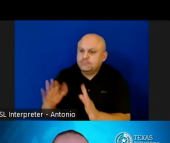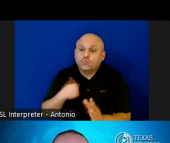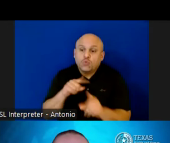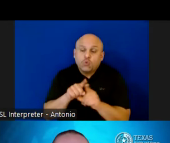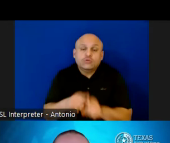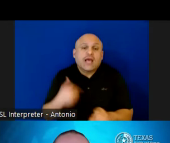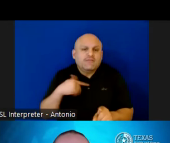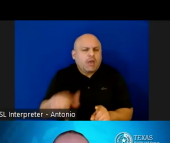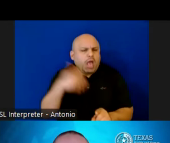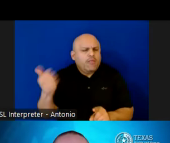Awesome.